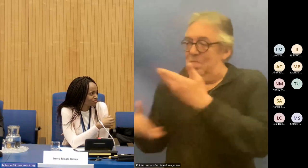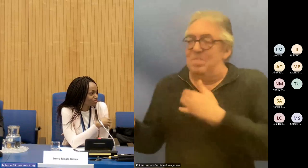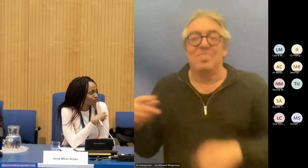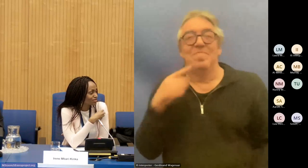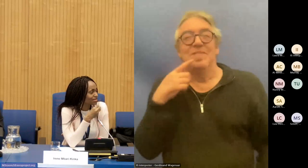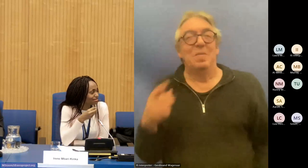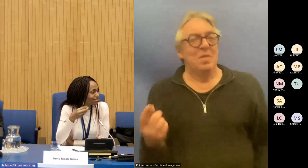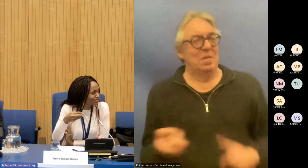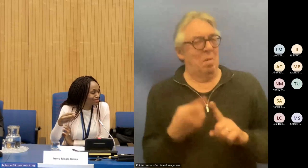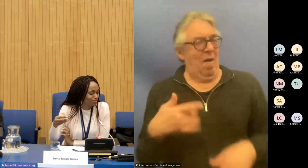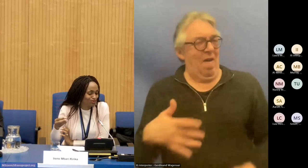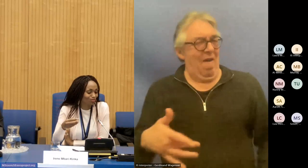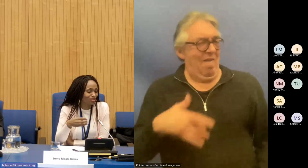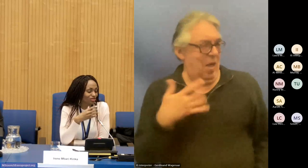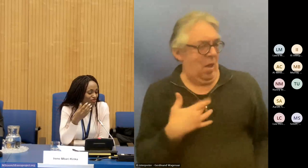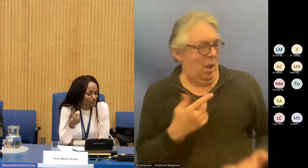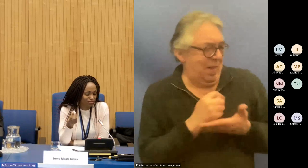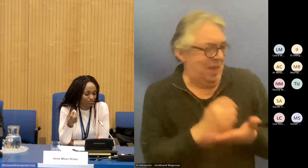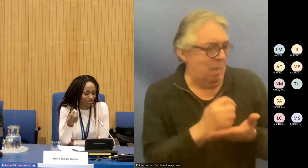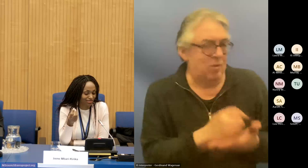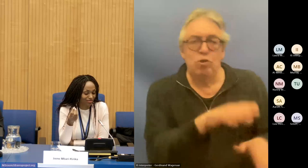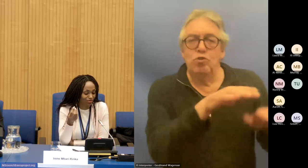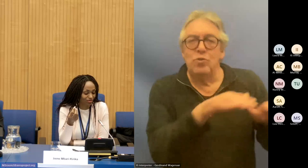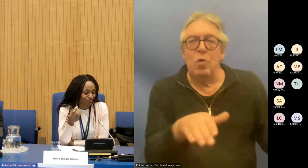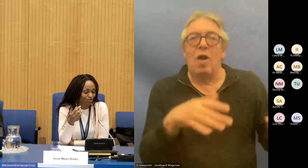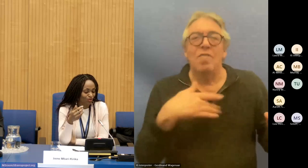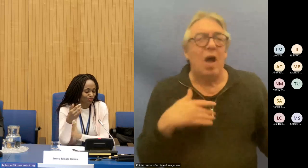Simply because the kids are dealing with so much was to pledge me give you a simple example,